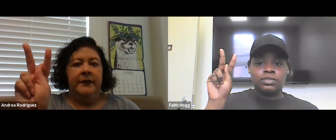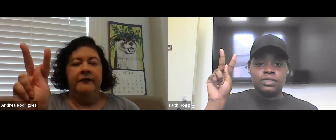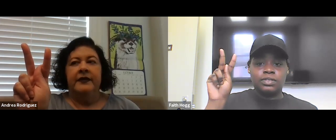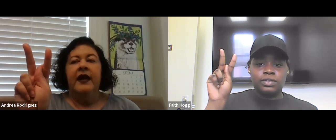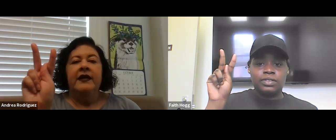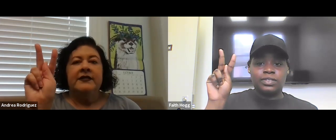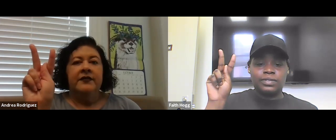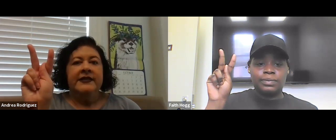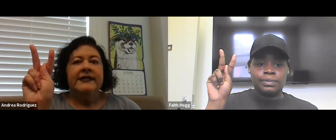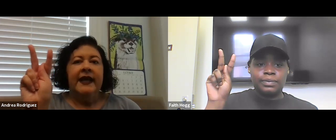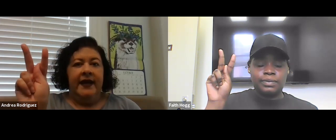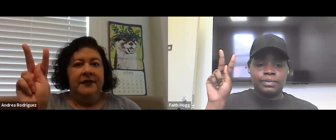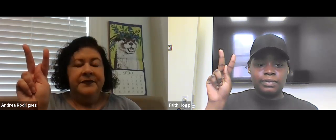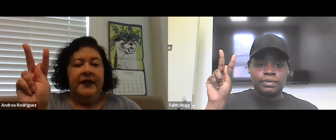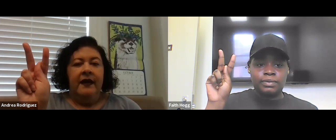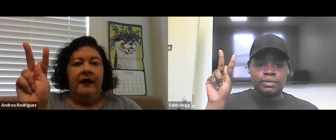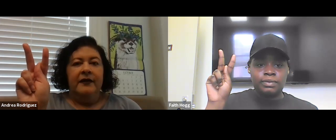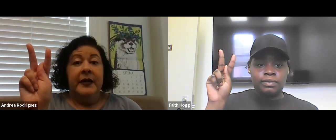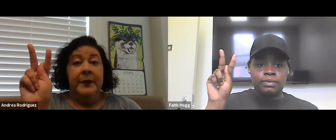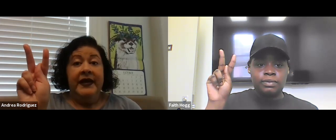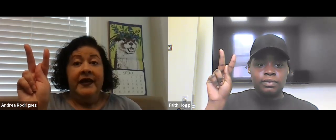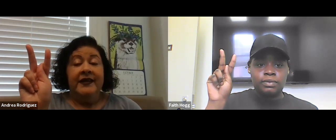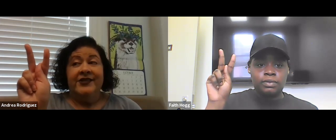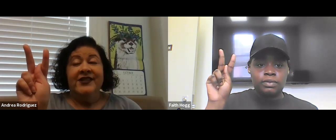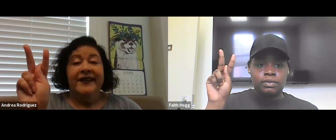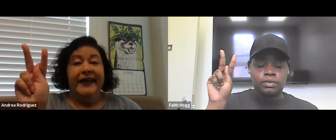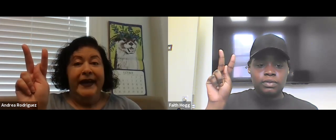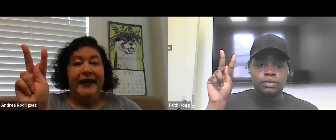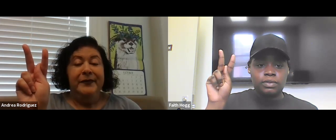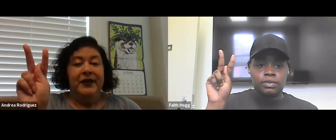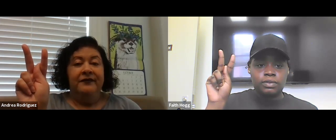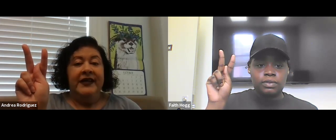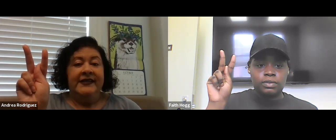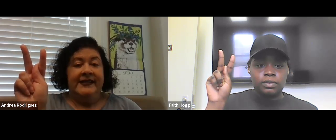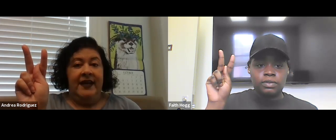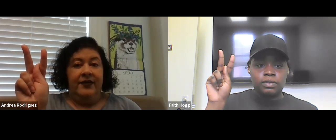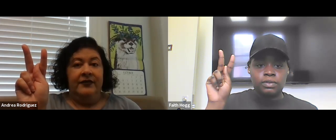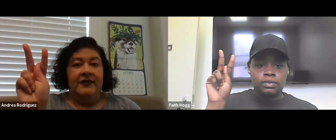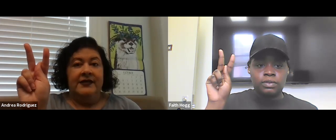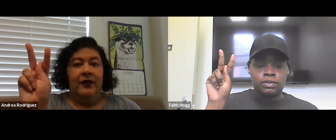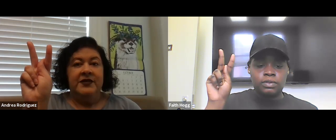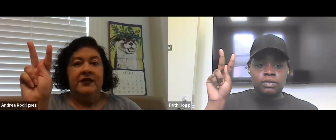Perfect. So this is K and P is just like K, but it faces down. So I'm just going to